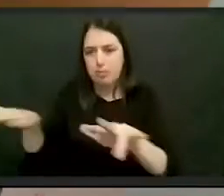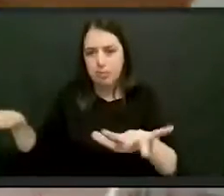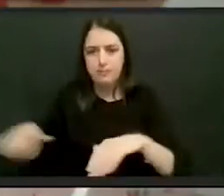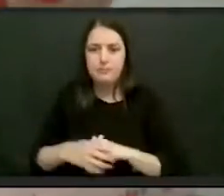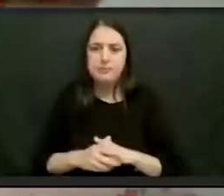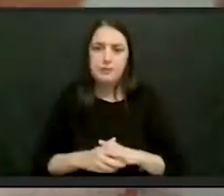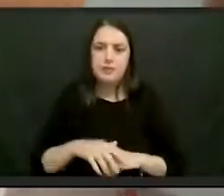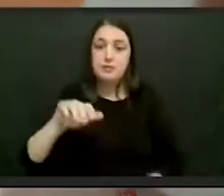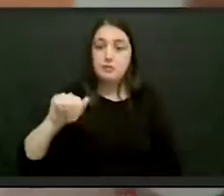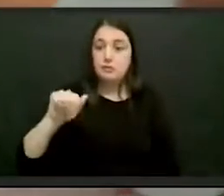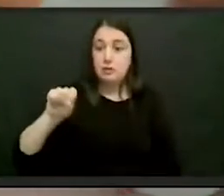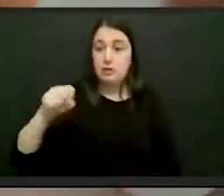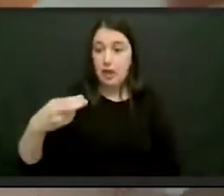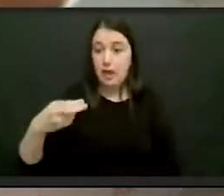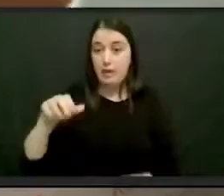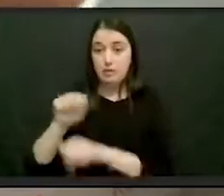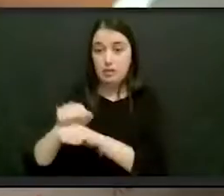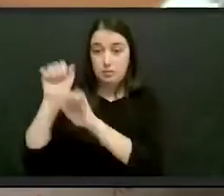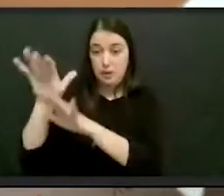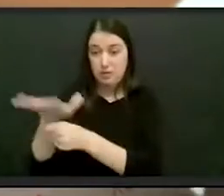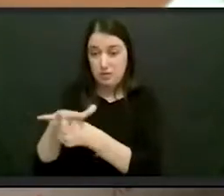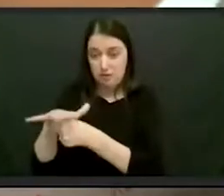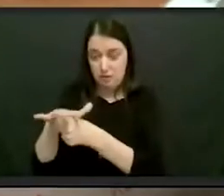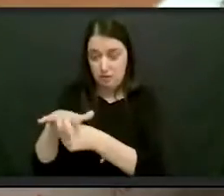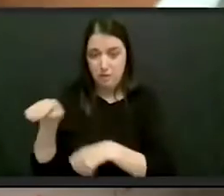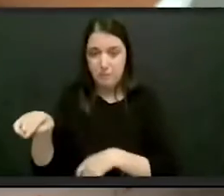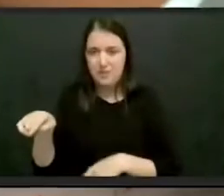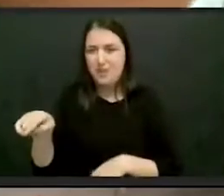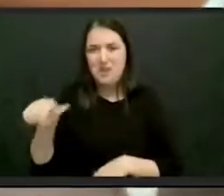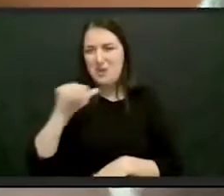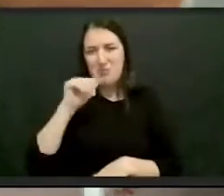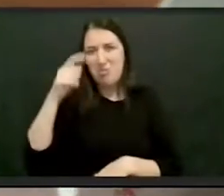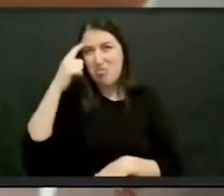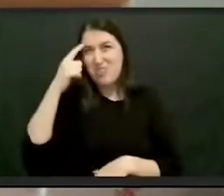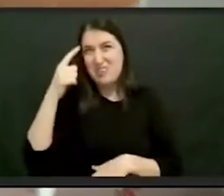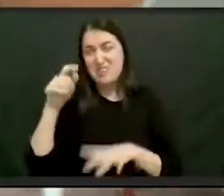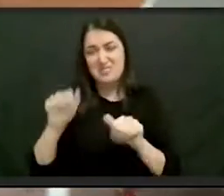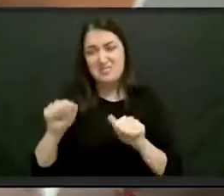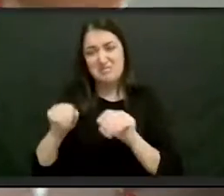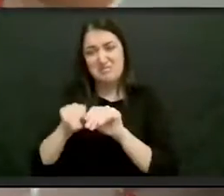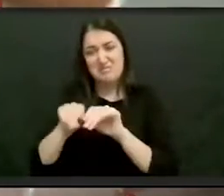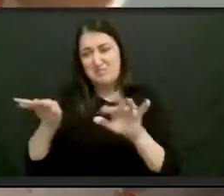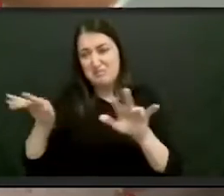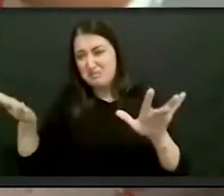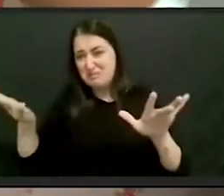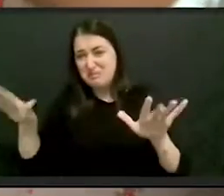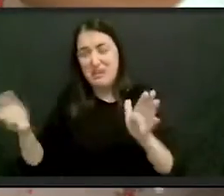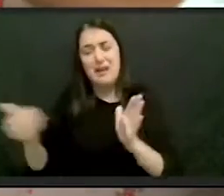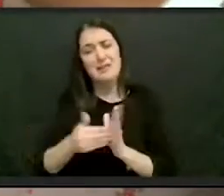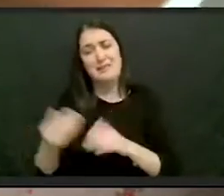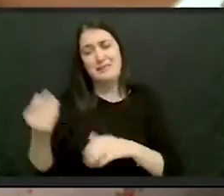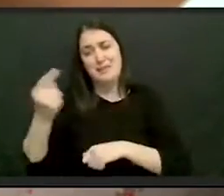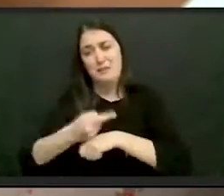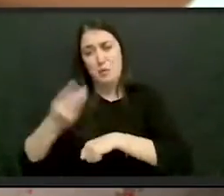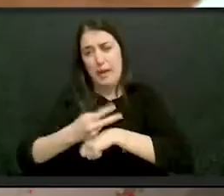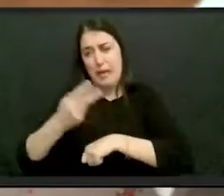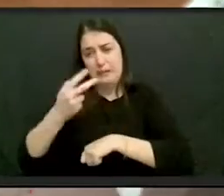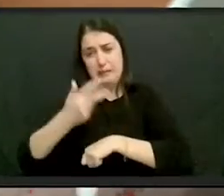not see any real potential for this to come out of there. Again, it's out there for several days. Now, we're just seeking out those heat to make sure that we can black line